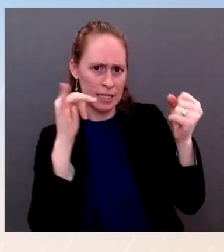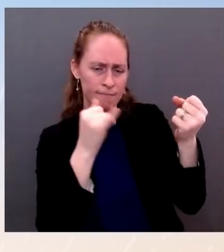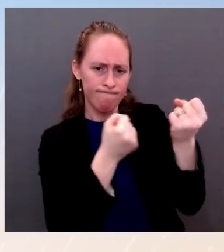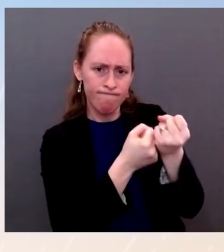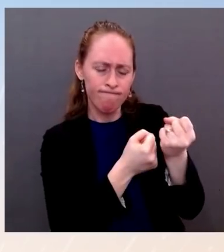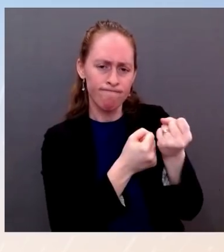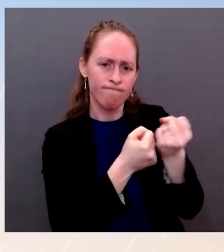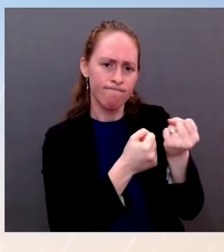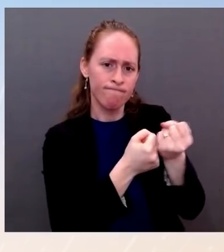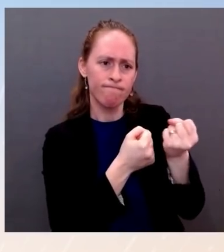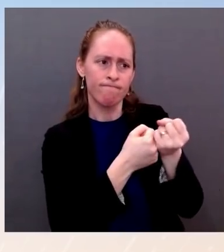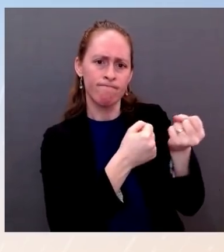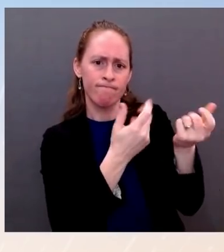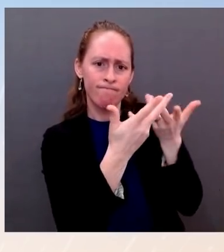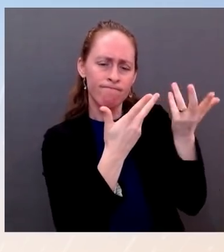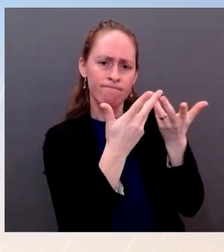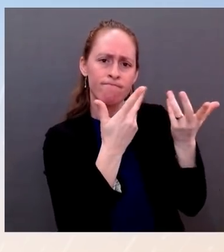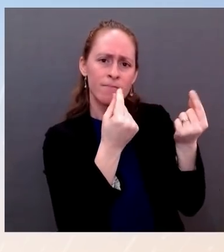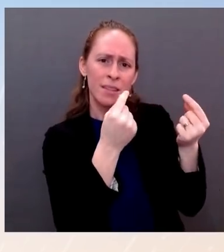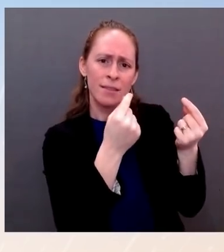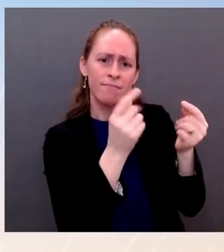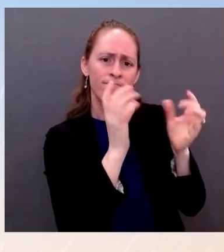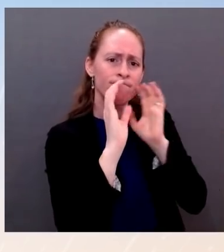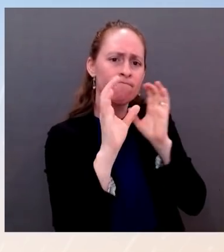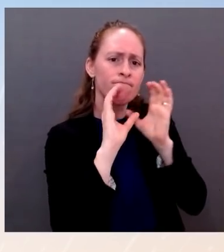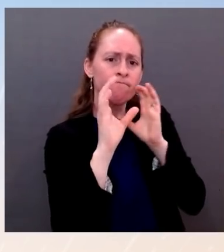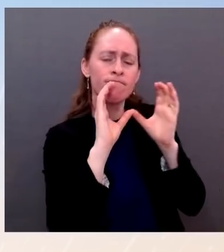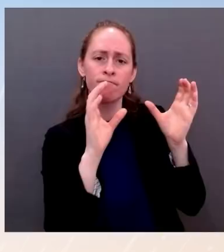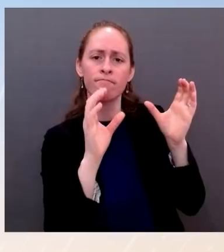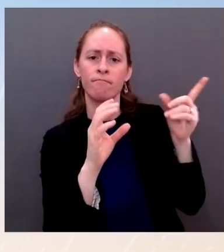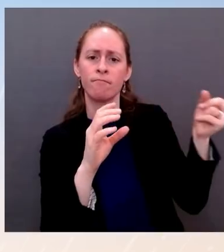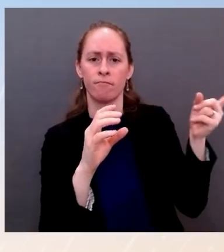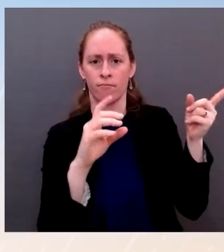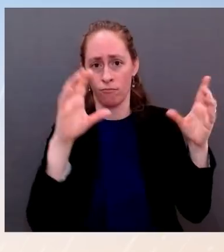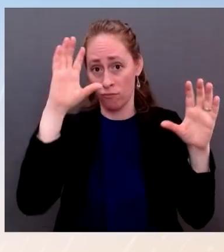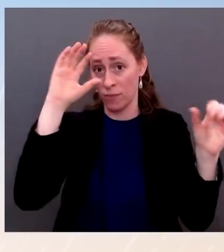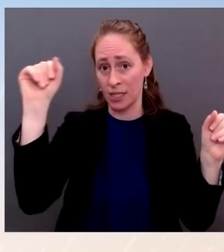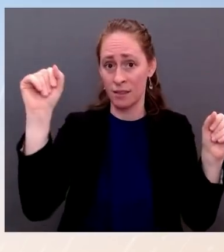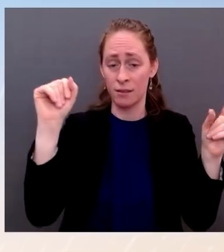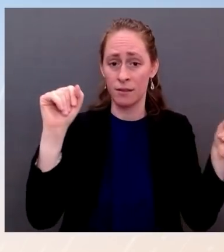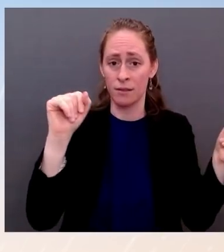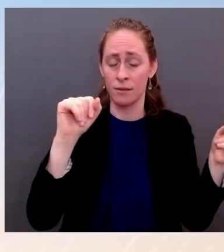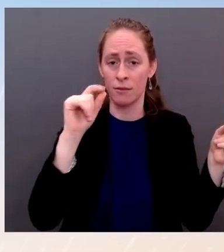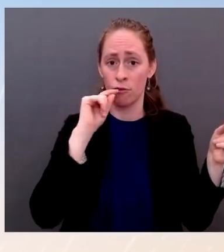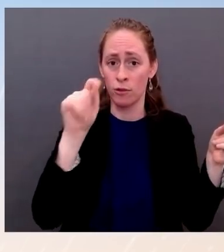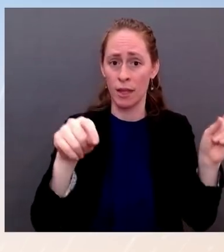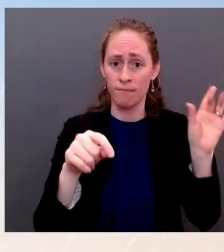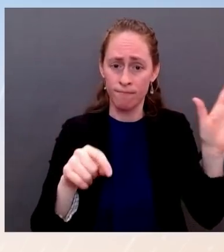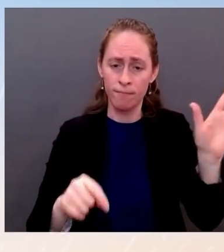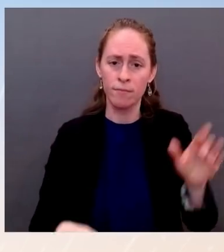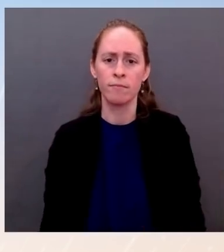with senior aides to President Zelenskyy. Secretary Blinken is deeply engaged with both his counterpart and the President in Kyiv.